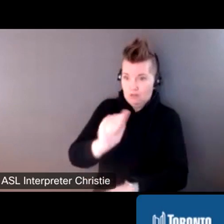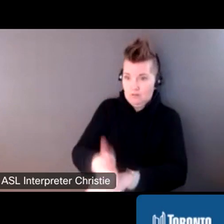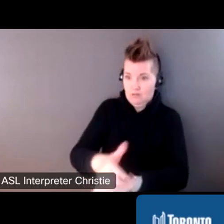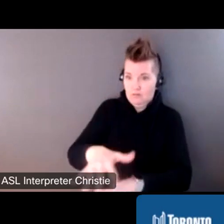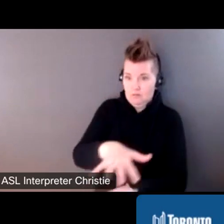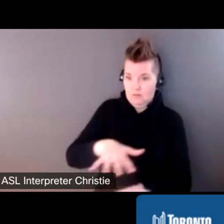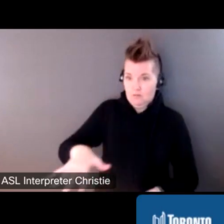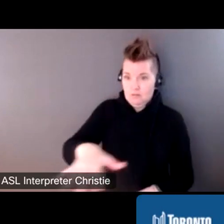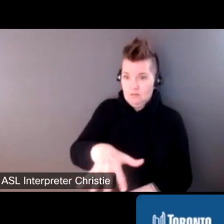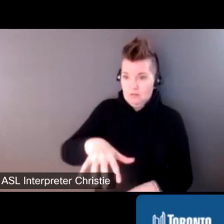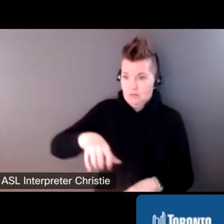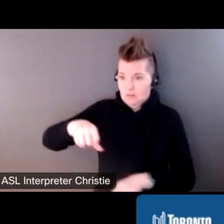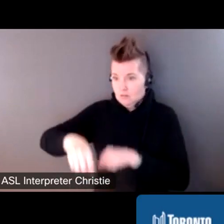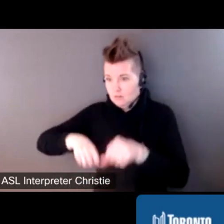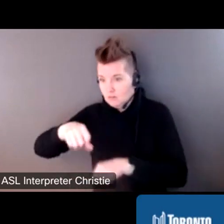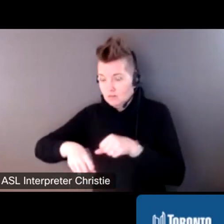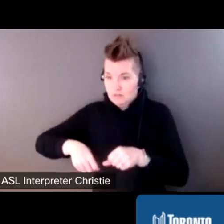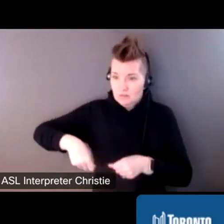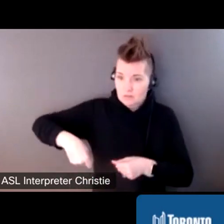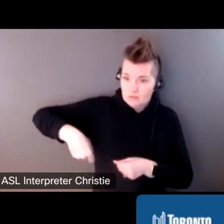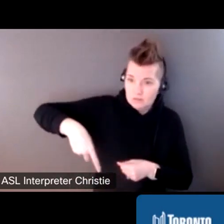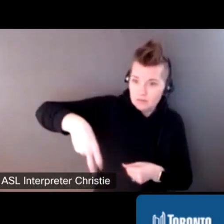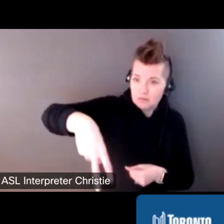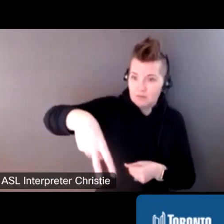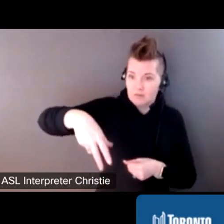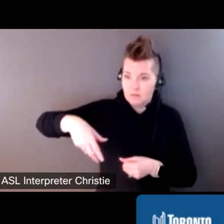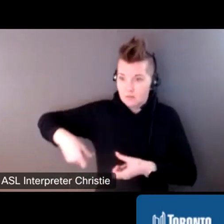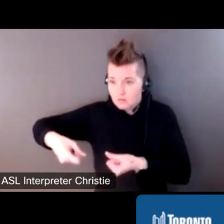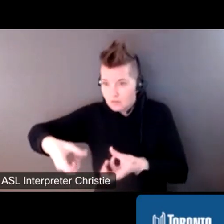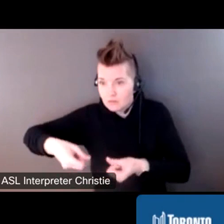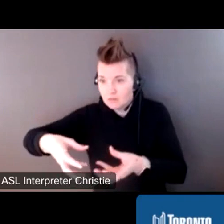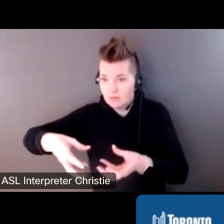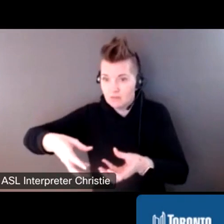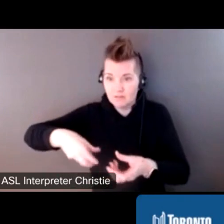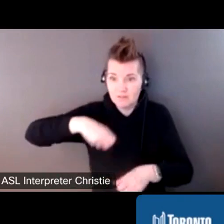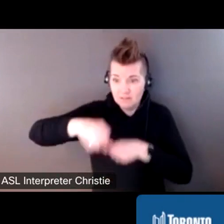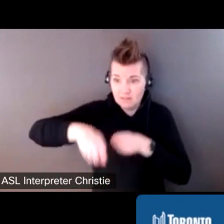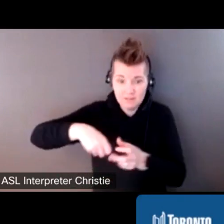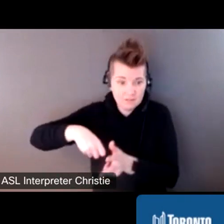by way of cycling infrastructure, definitely we need to take a close look at those situations.